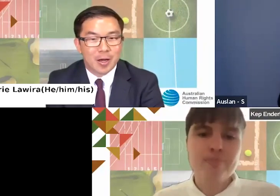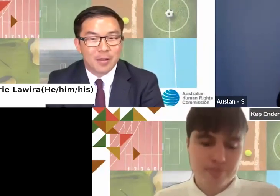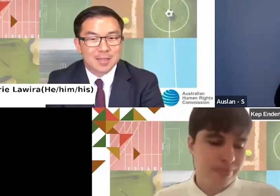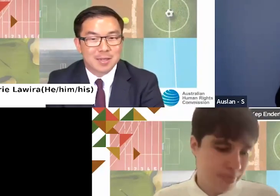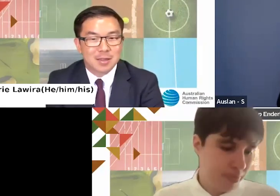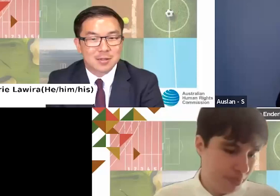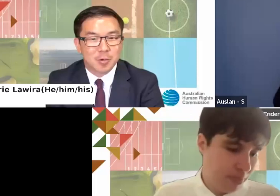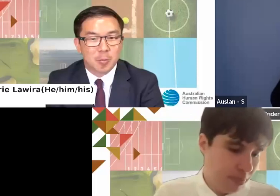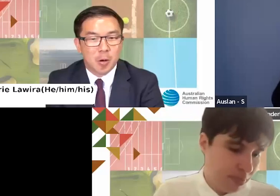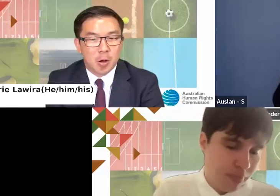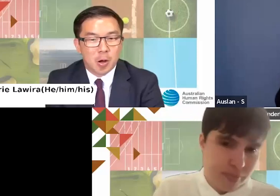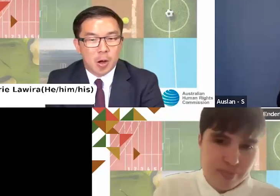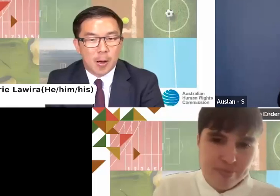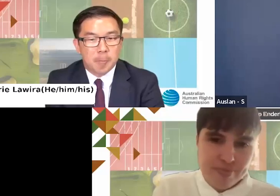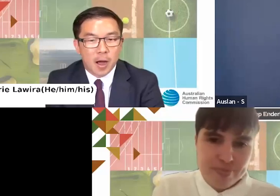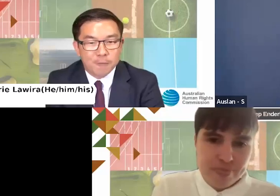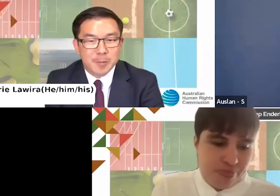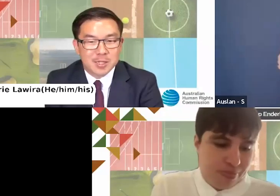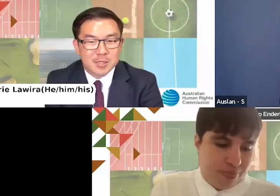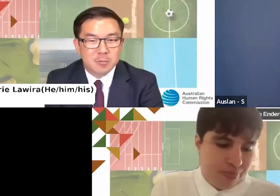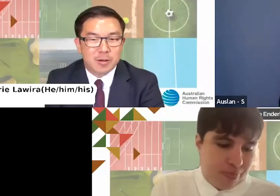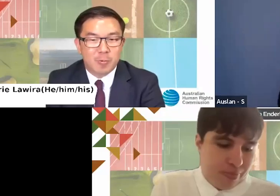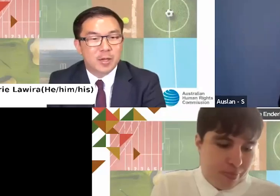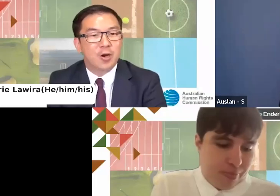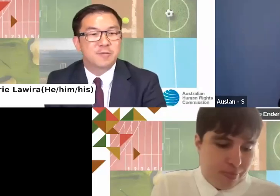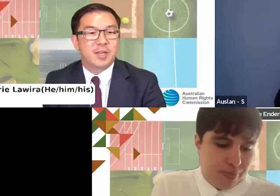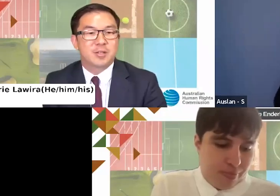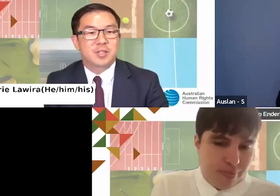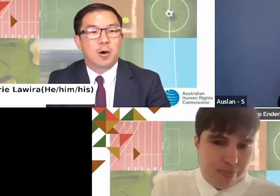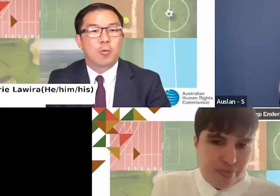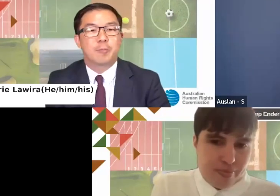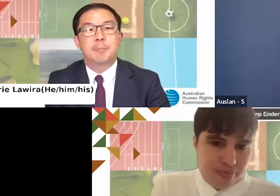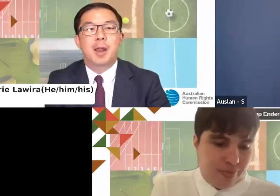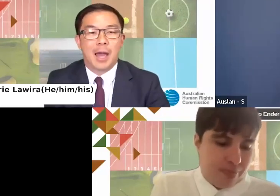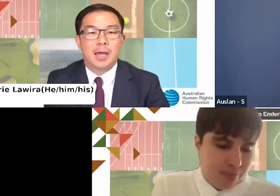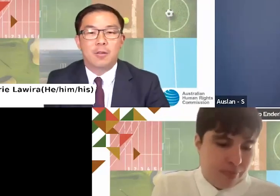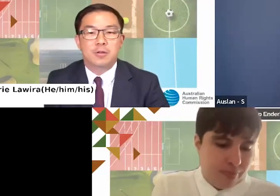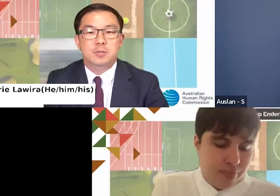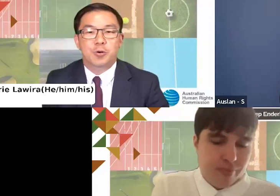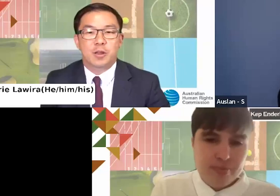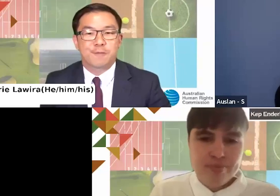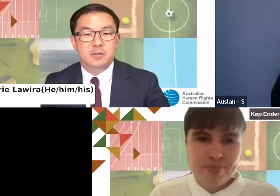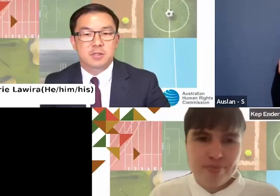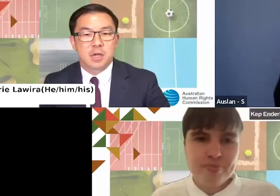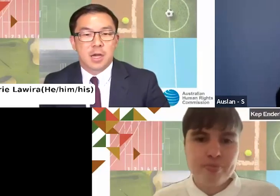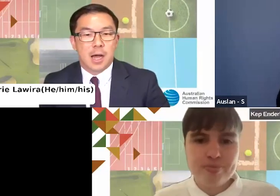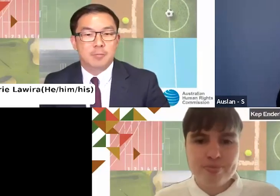I think that's a that's a real powerful message. When we go to venues now, when we play on those sporting fields,